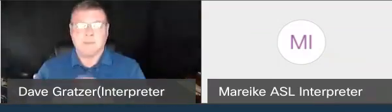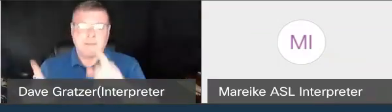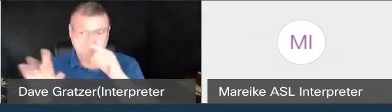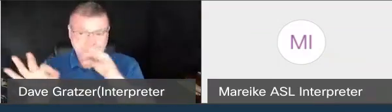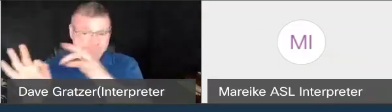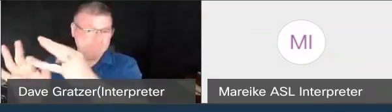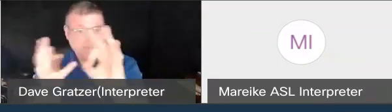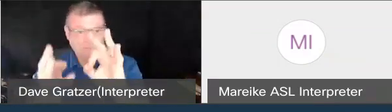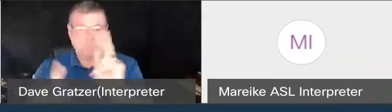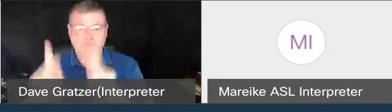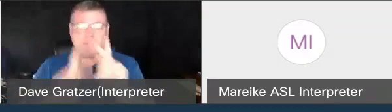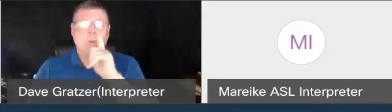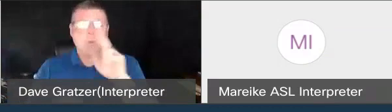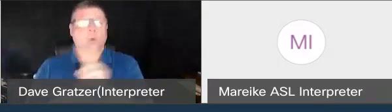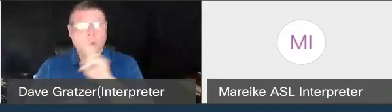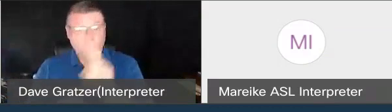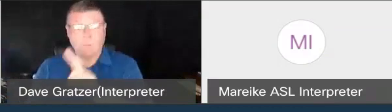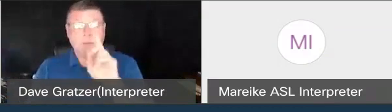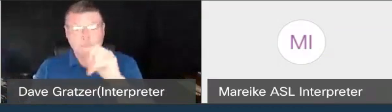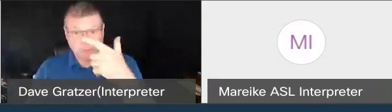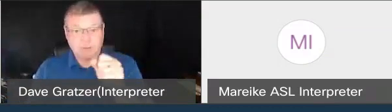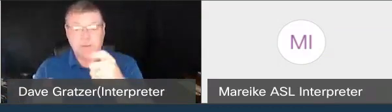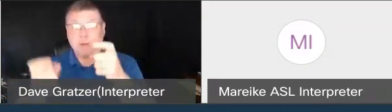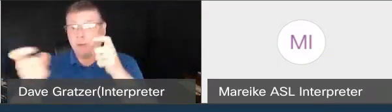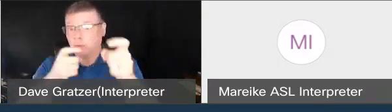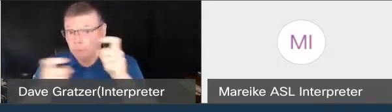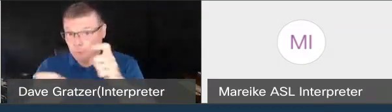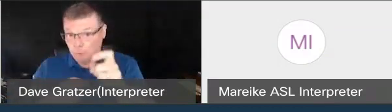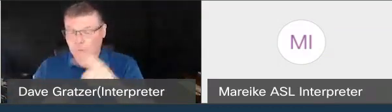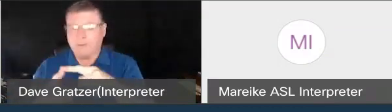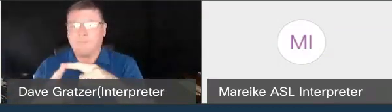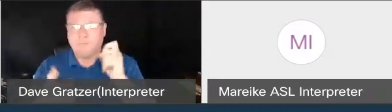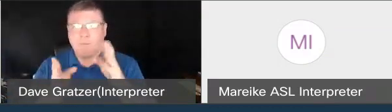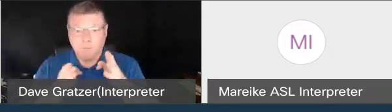who are under the influence of a controlled substance from the street